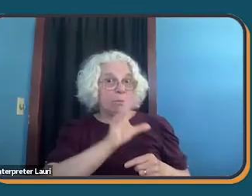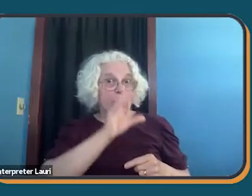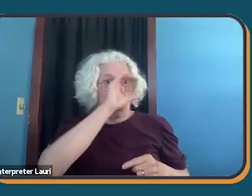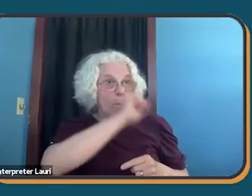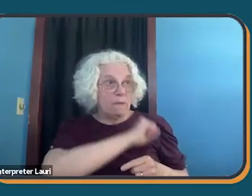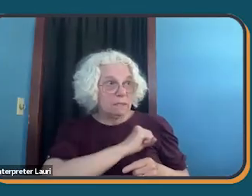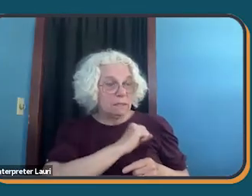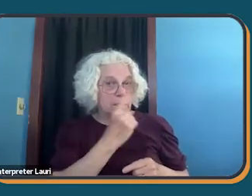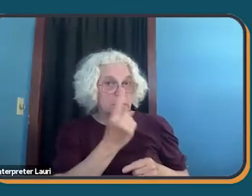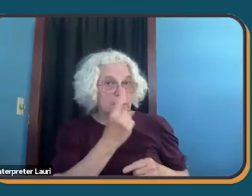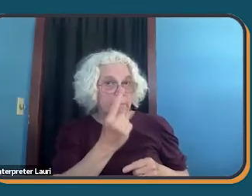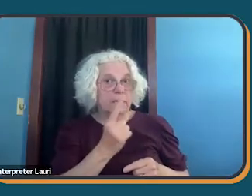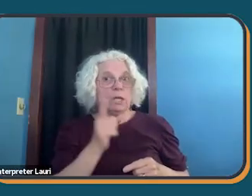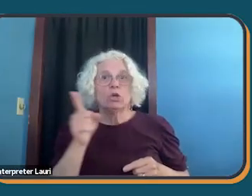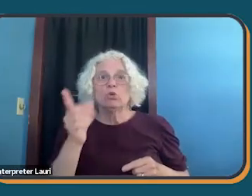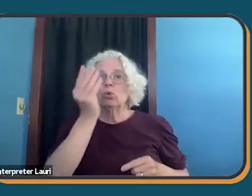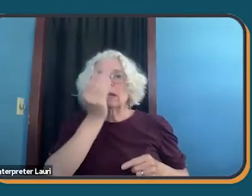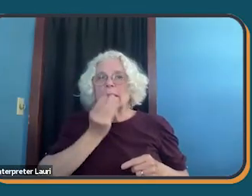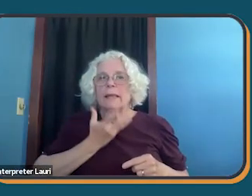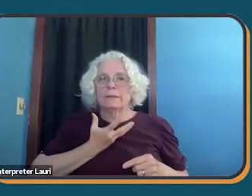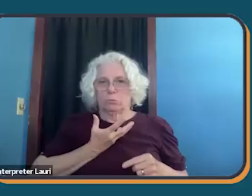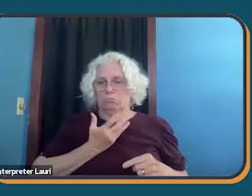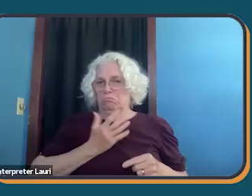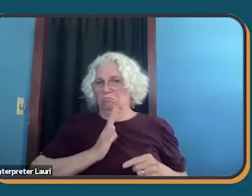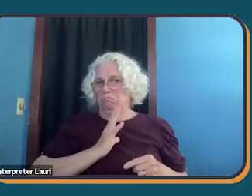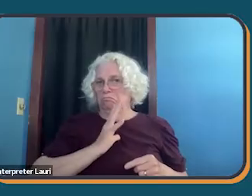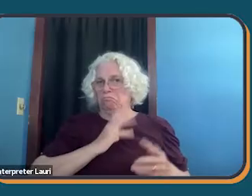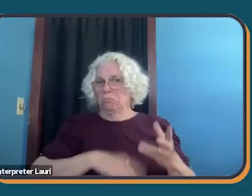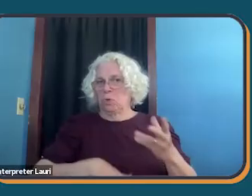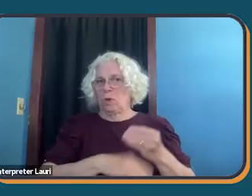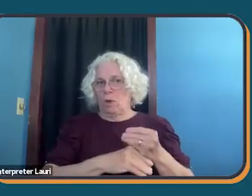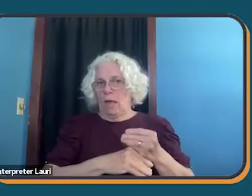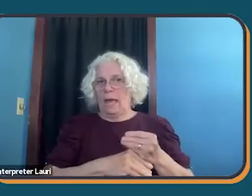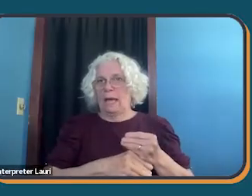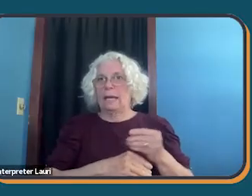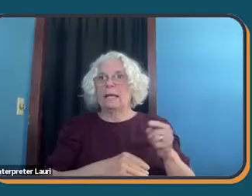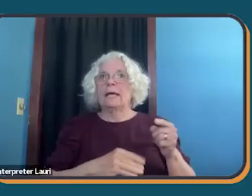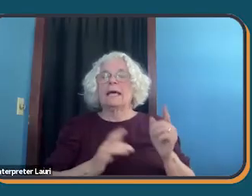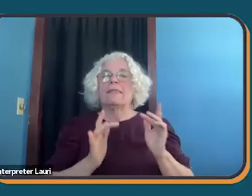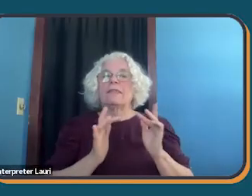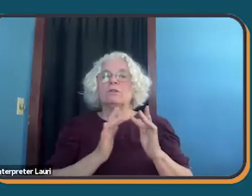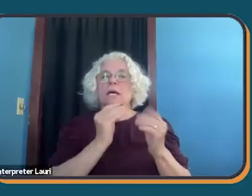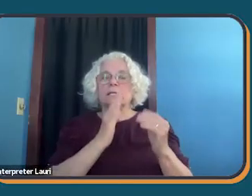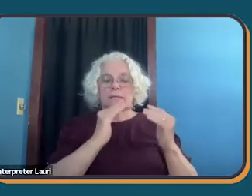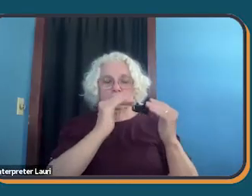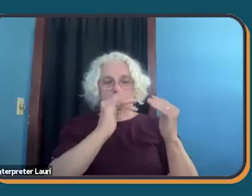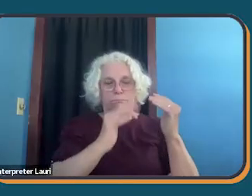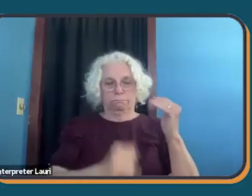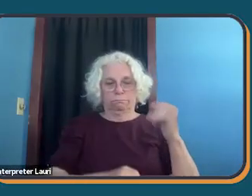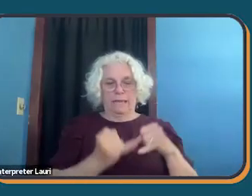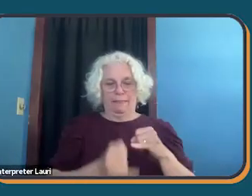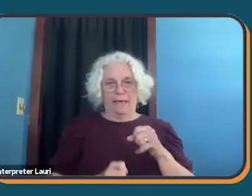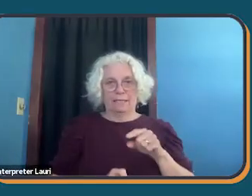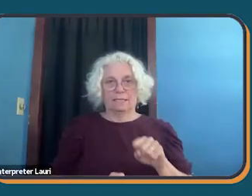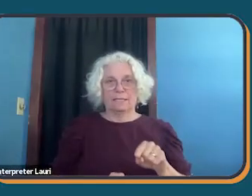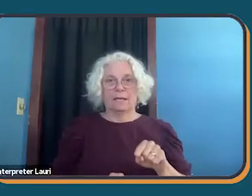people can let us know we can add them and our contact information is at the bottom of that resource library page.